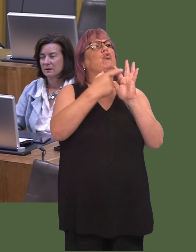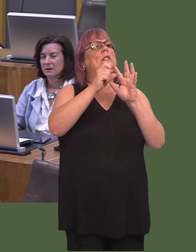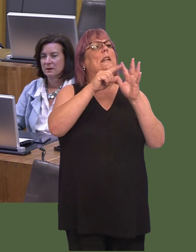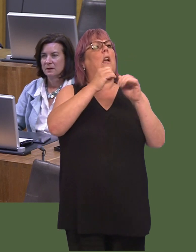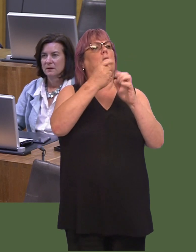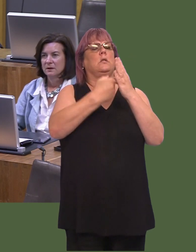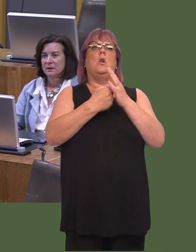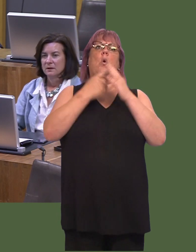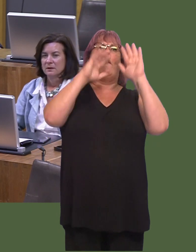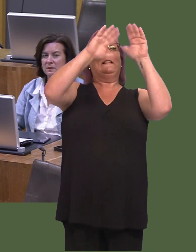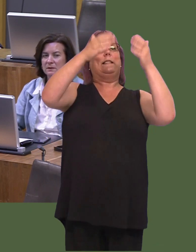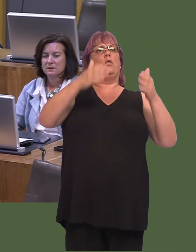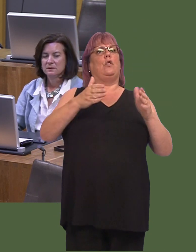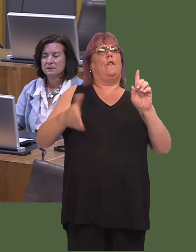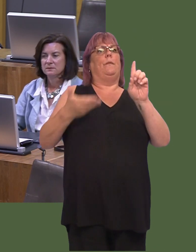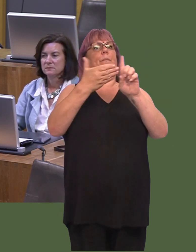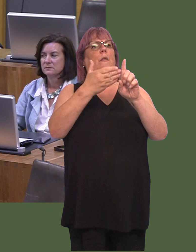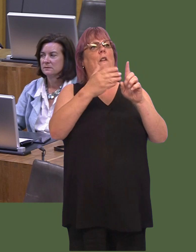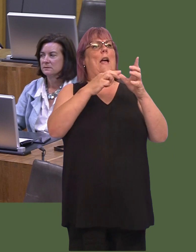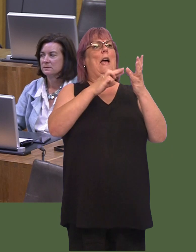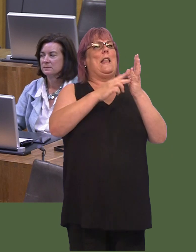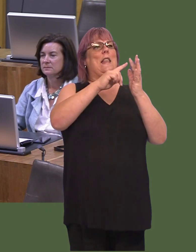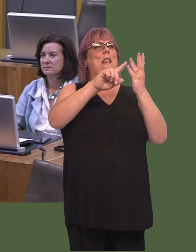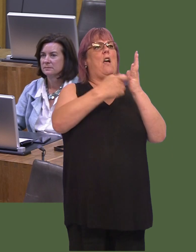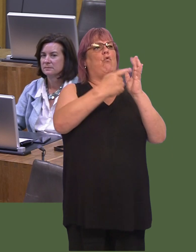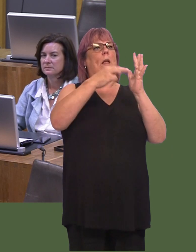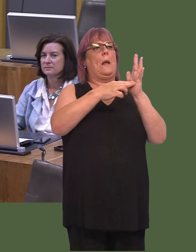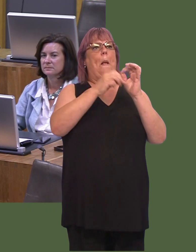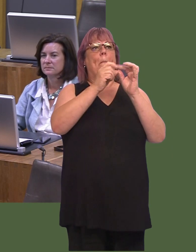it's this: 'We have a statue to Aneurin Bevan; we'll never have a statue to Jeremy Hunt.'